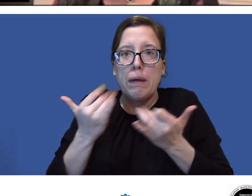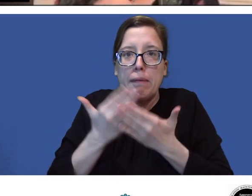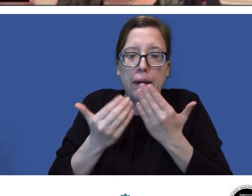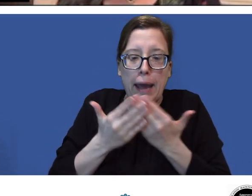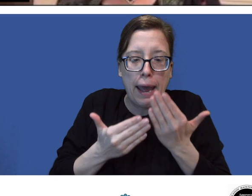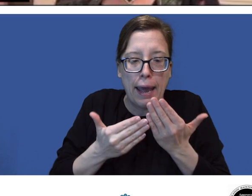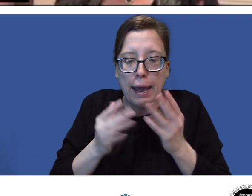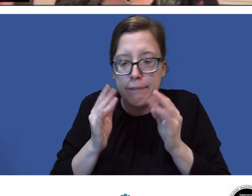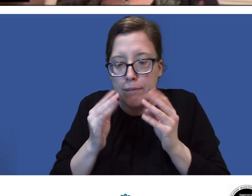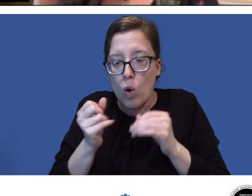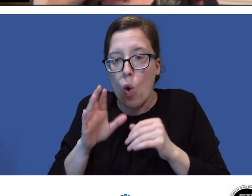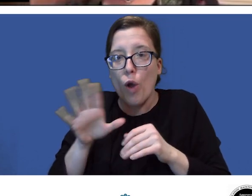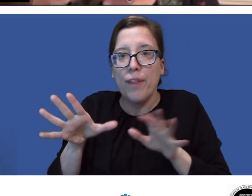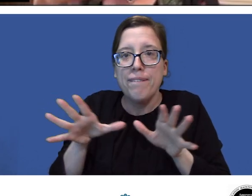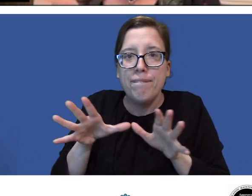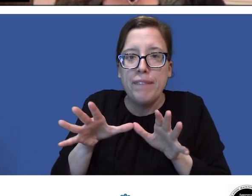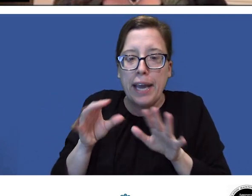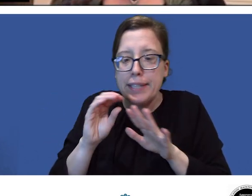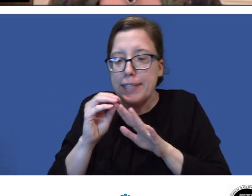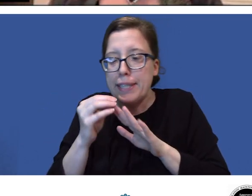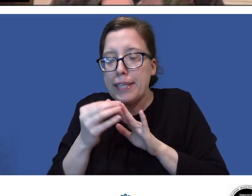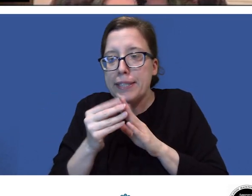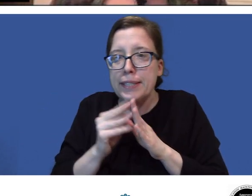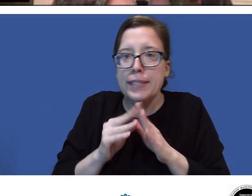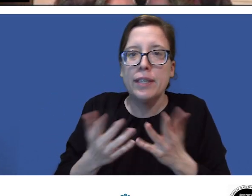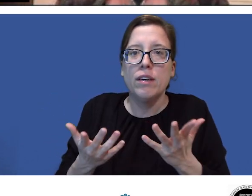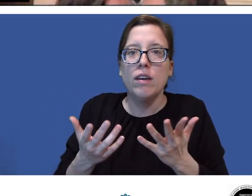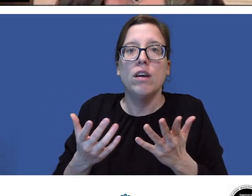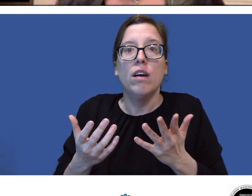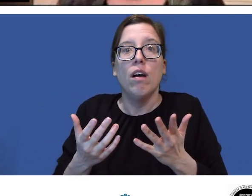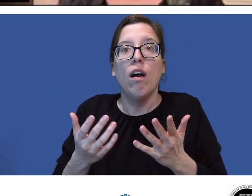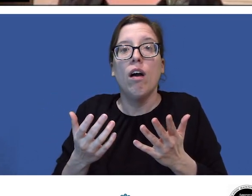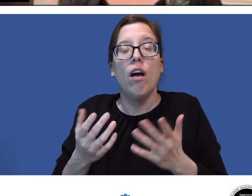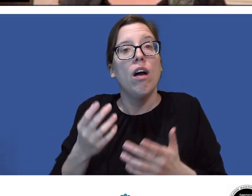They may play with their own hand, or chew on their own toes, or...